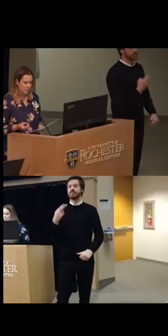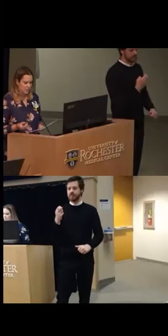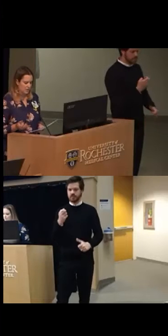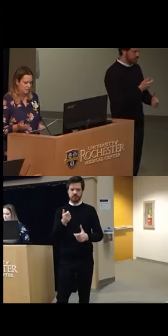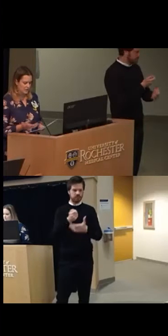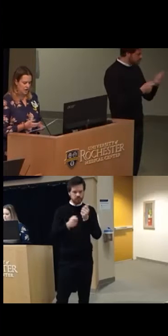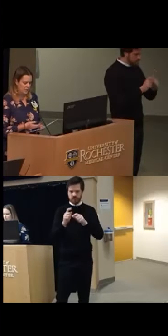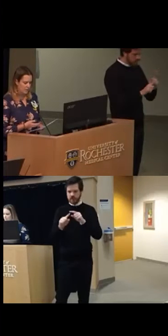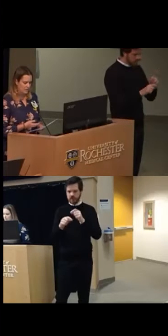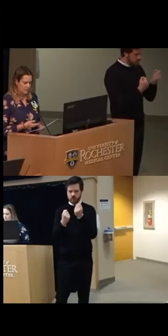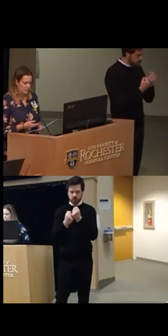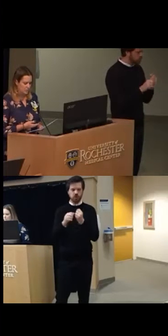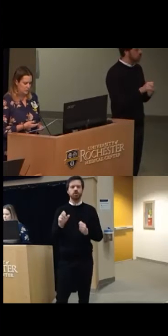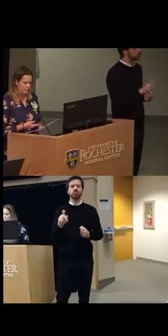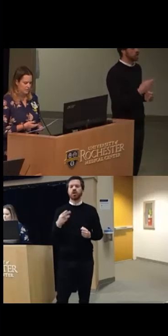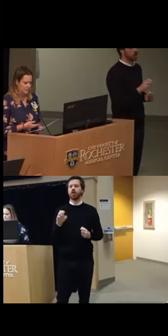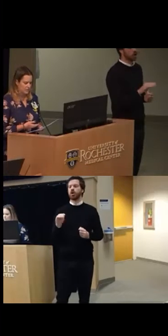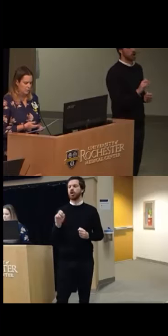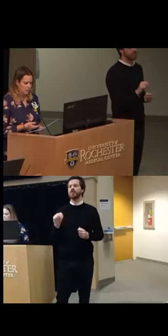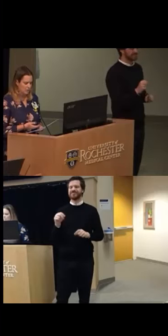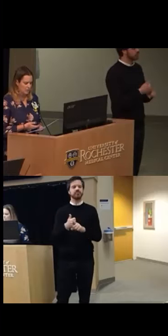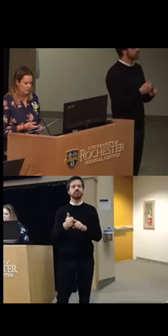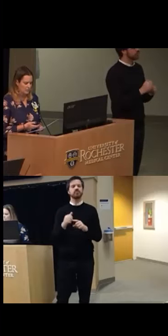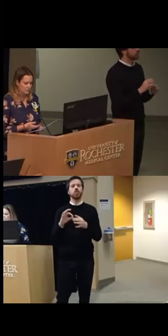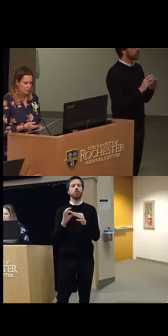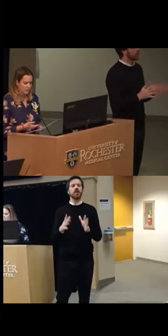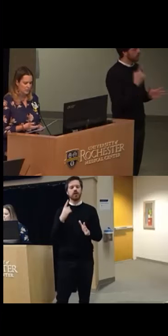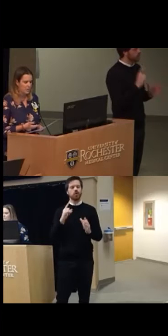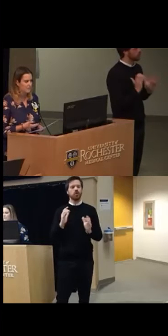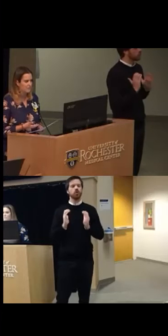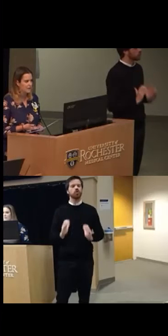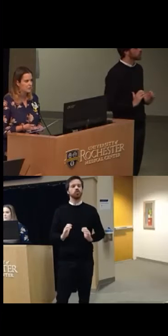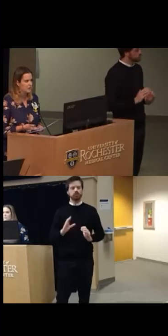support of Jack Herman um who was serving as the coordinator of consumer and community fairs in our